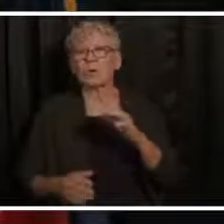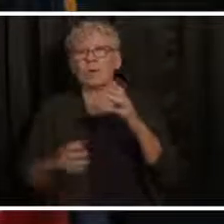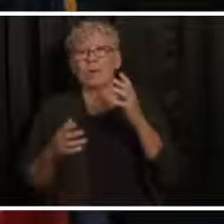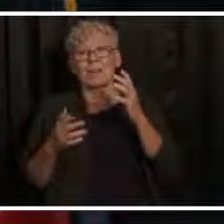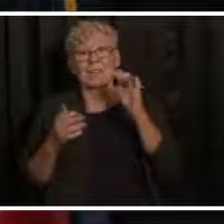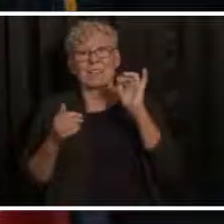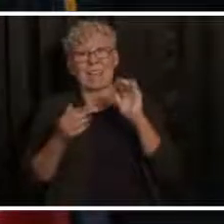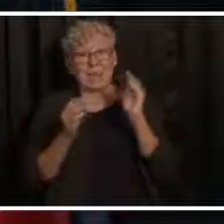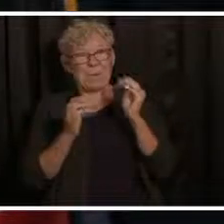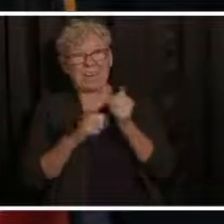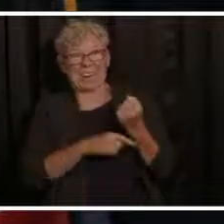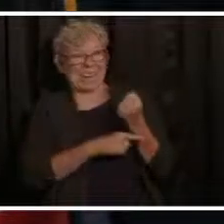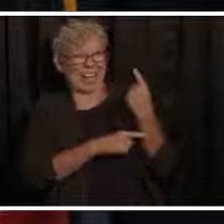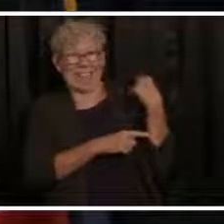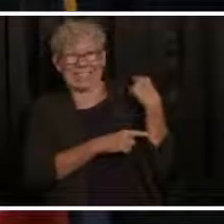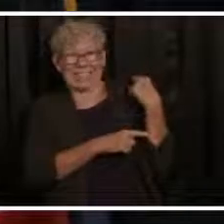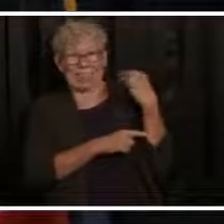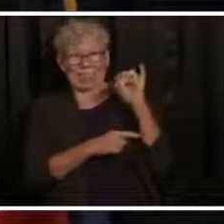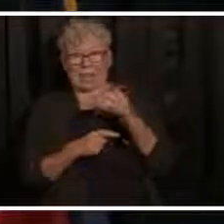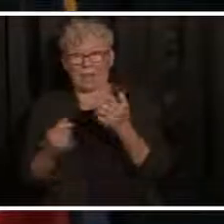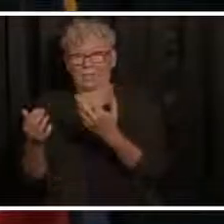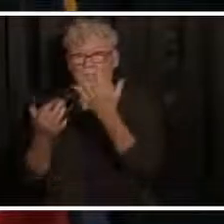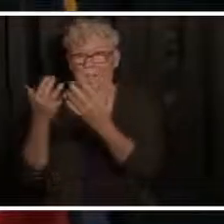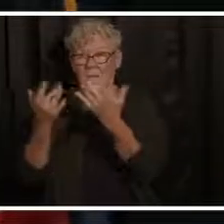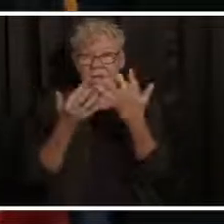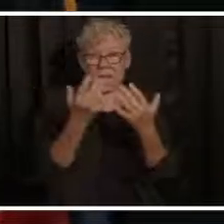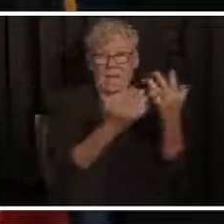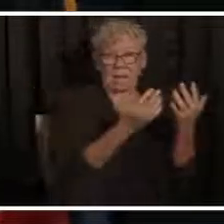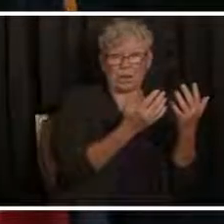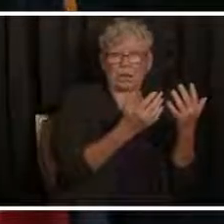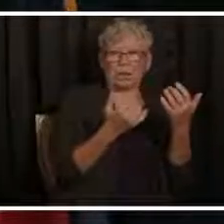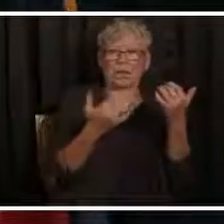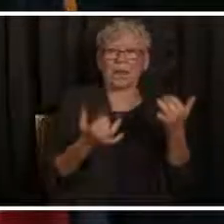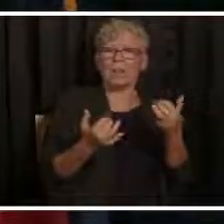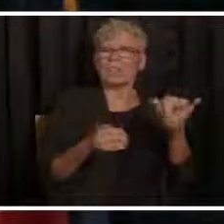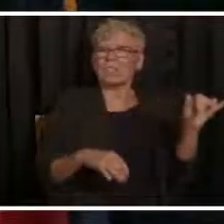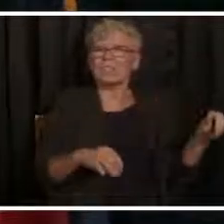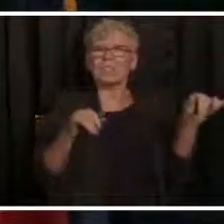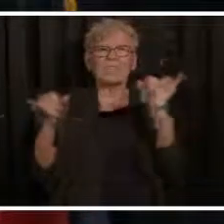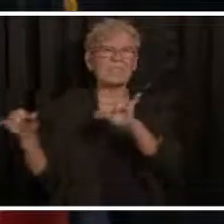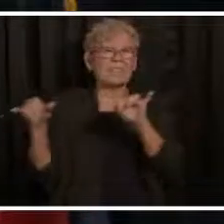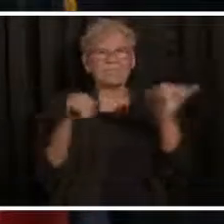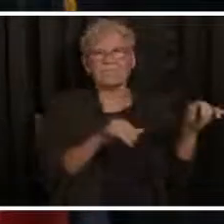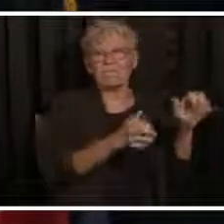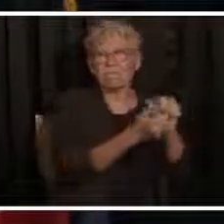not just sitting in Cooter Canyon also Glenwood Canyon is currently closed due to massive mudslides. Uh Colorado